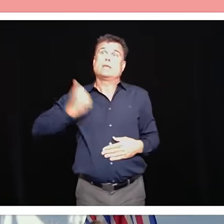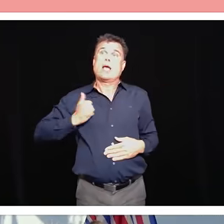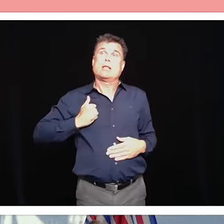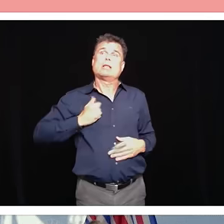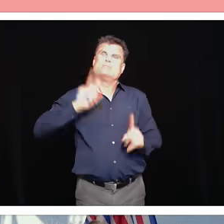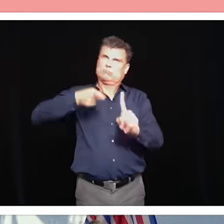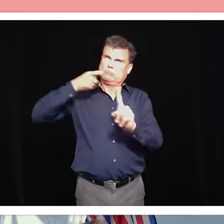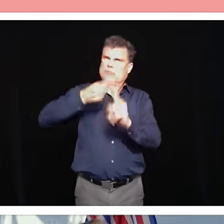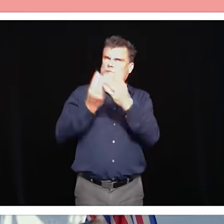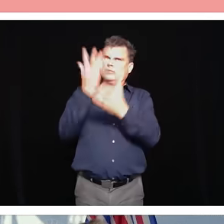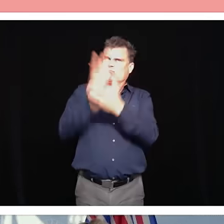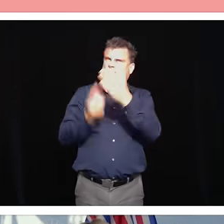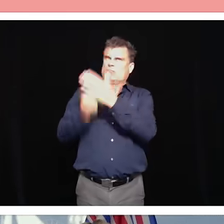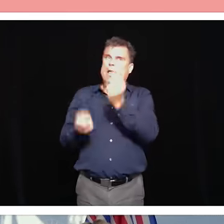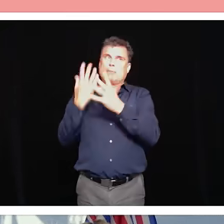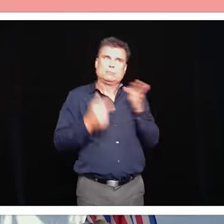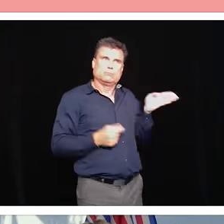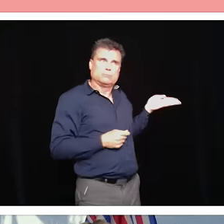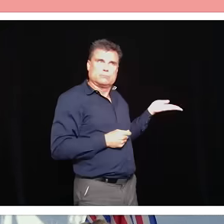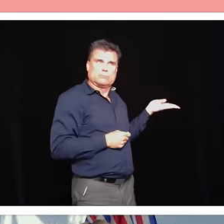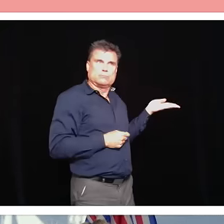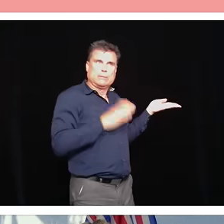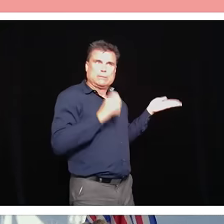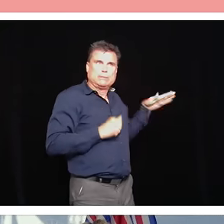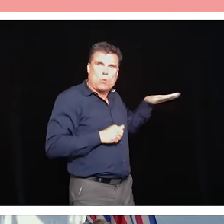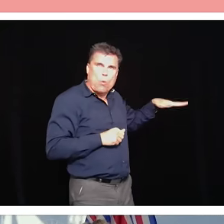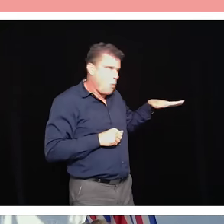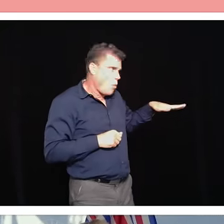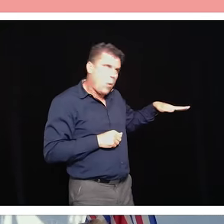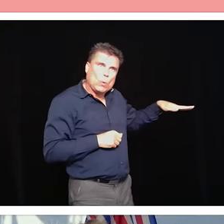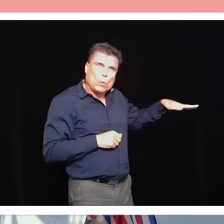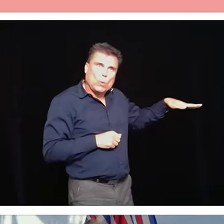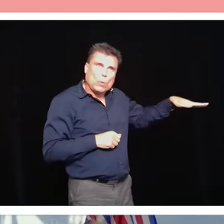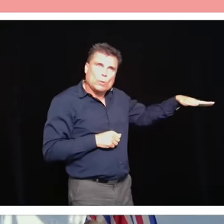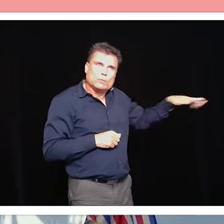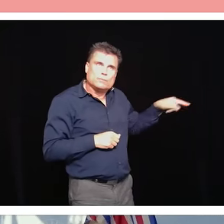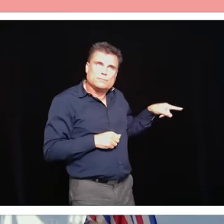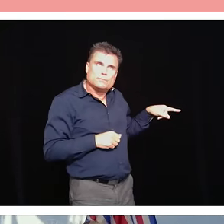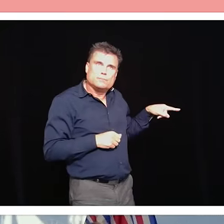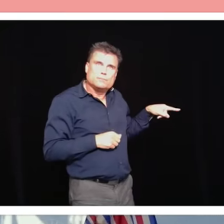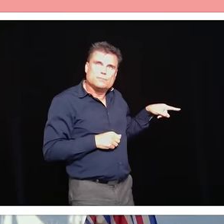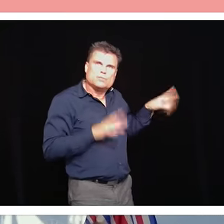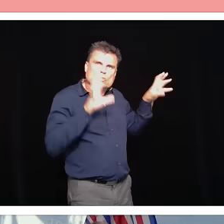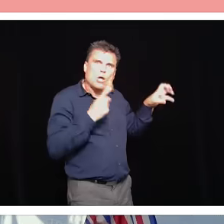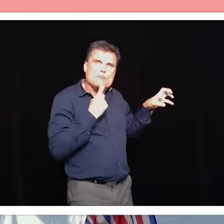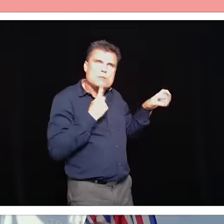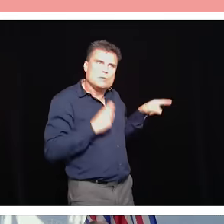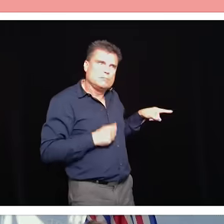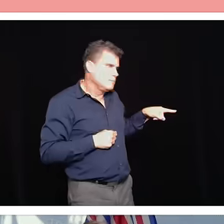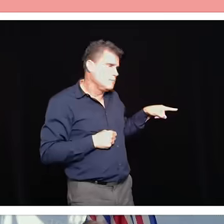We have put in place measures to reduce transmissions in our community. People staying home and not traveling etc.